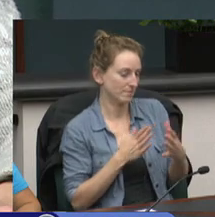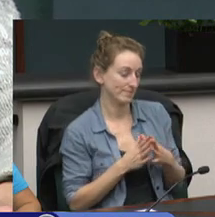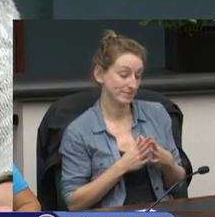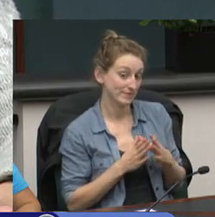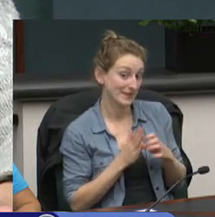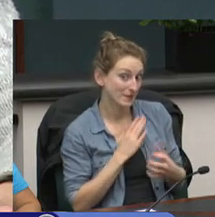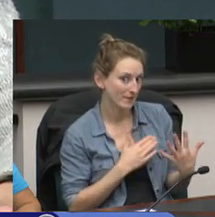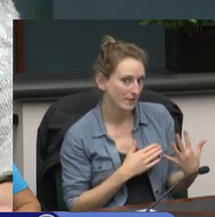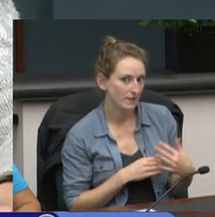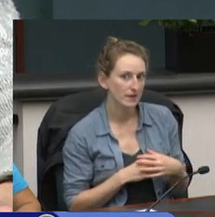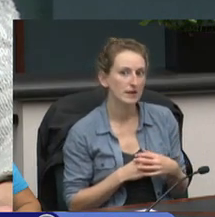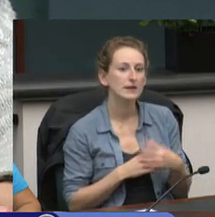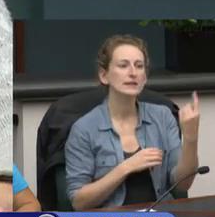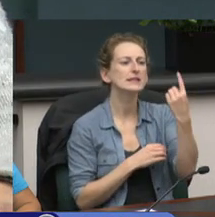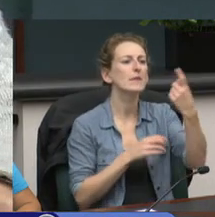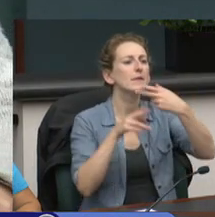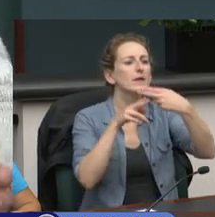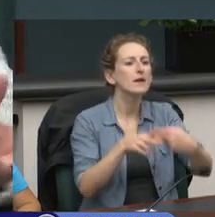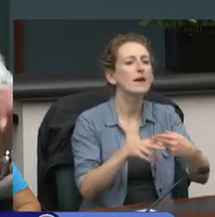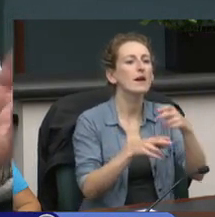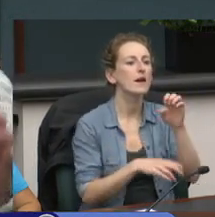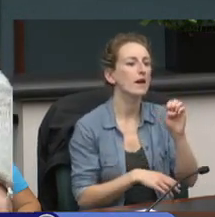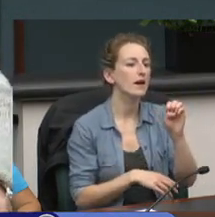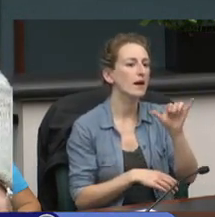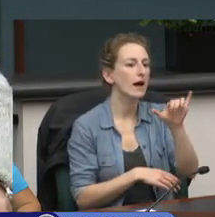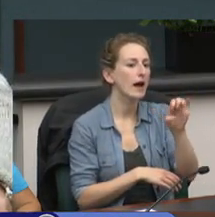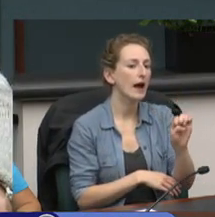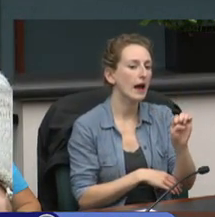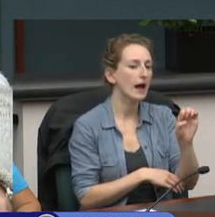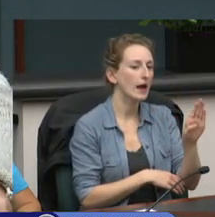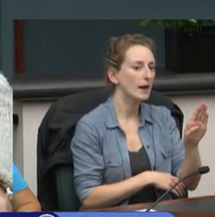called eyebrows and I know it was just carried over from the old one I know it